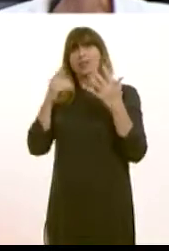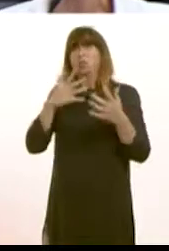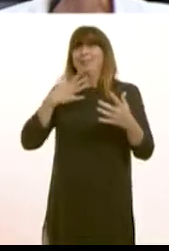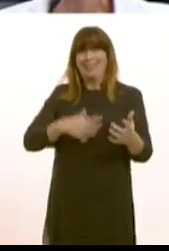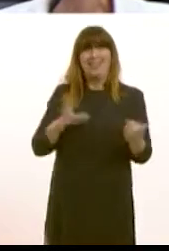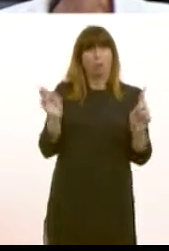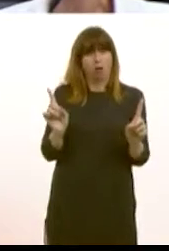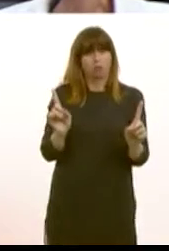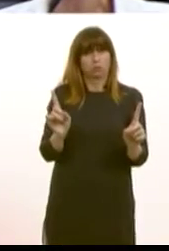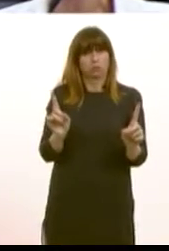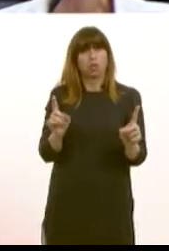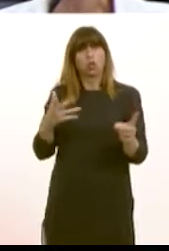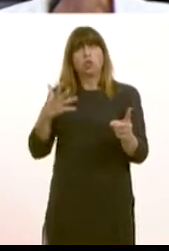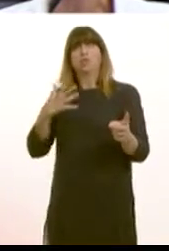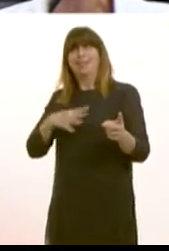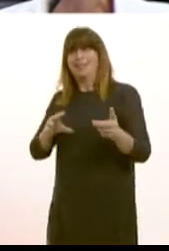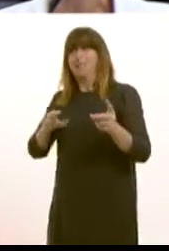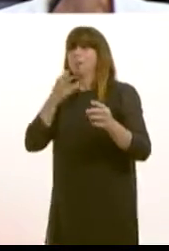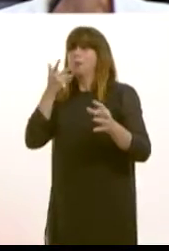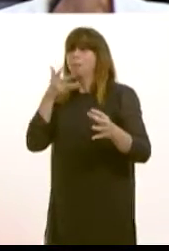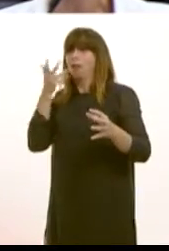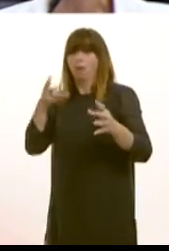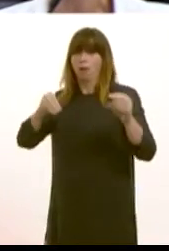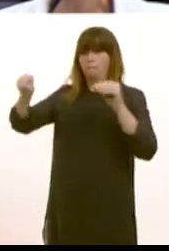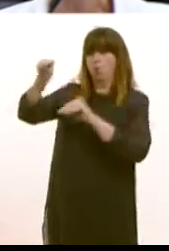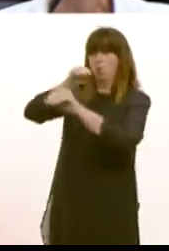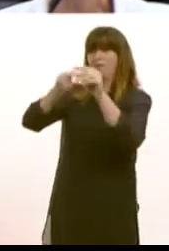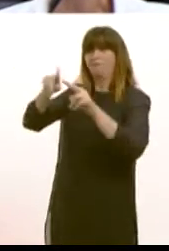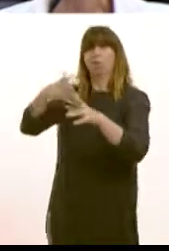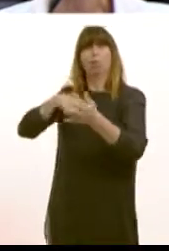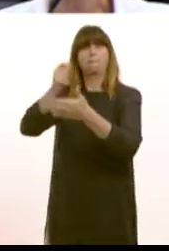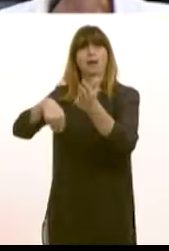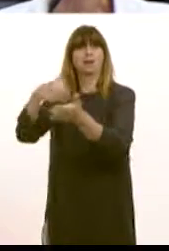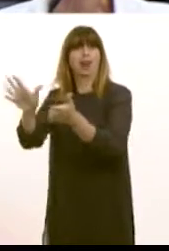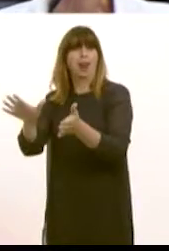Now, access can include all kinds of costs, including tariffsóand weíve heard today